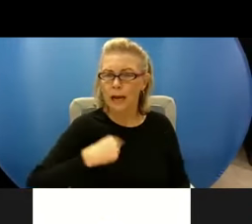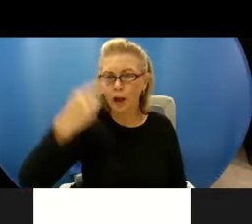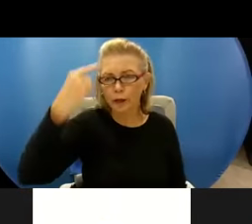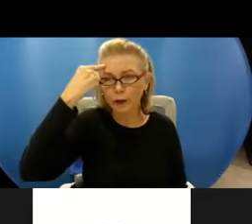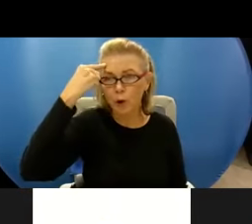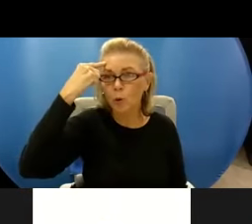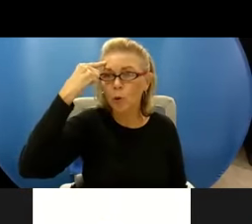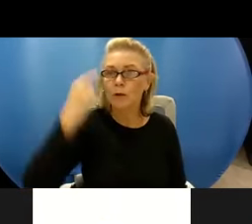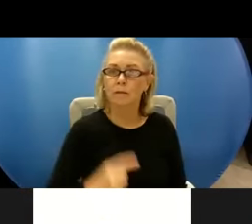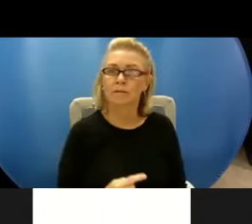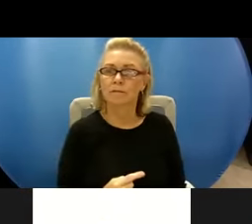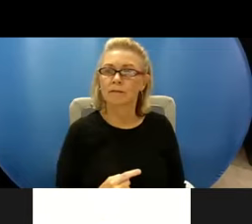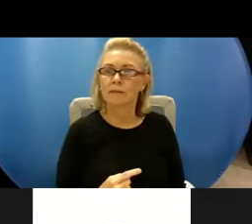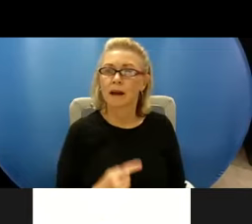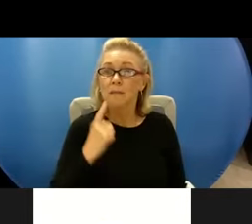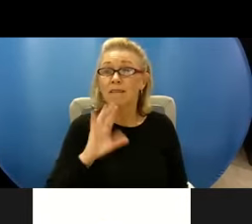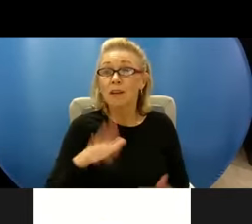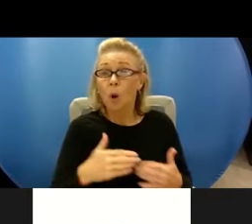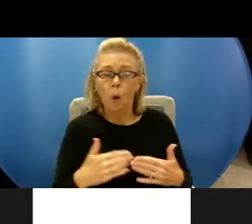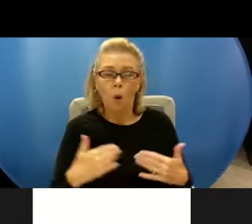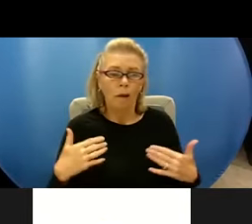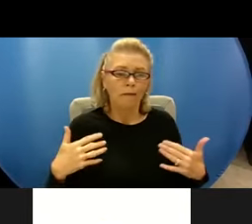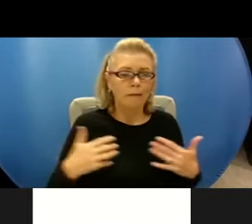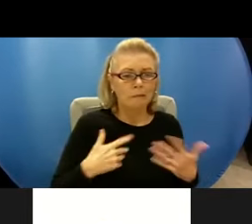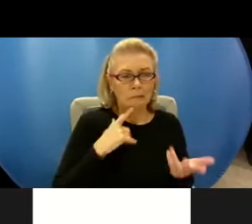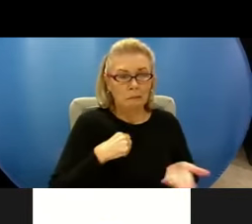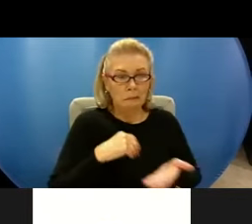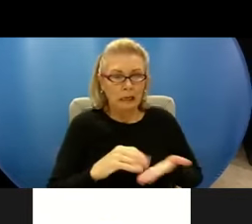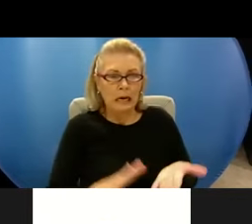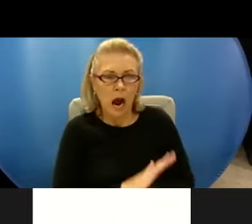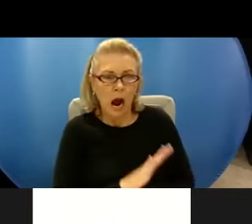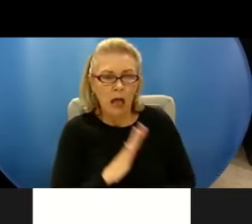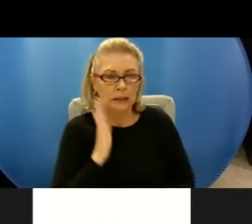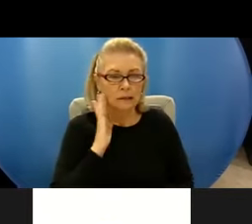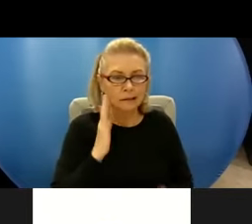this whole big fear of being in college and it being so difficult or just having professors